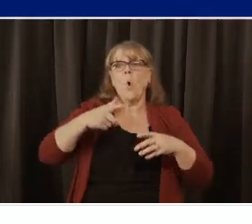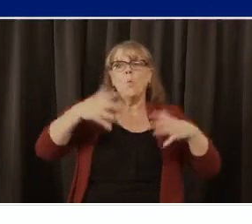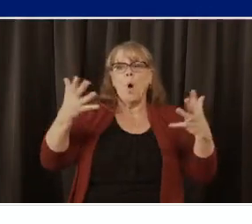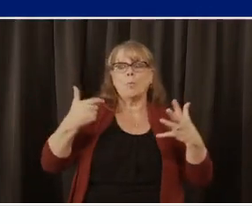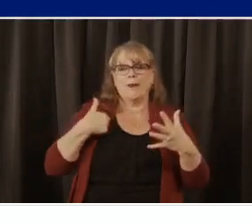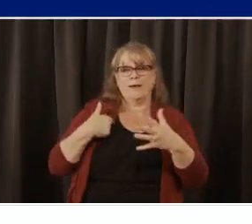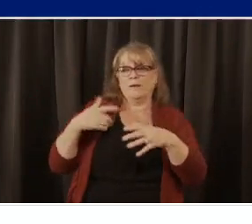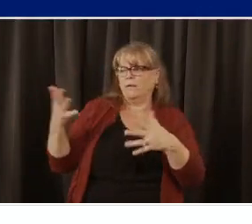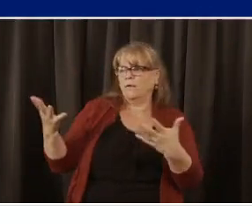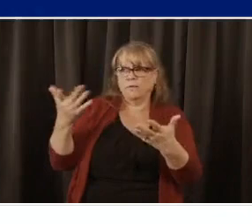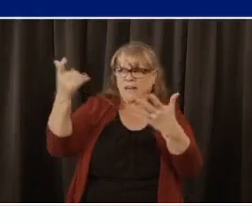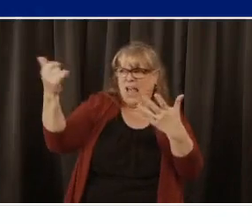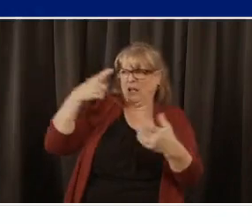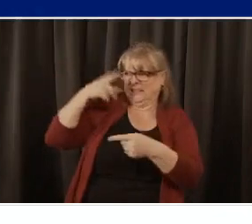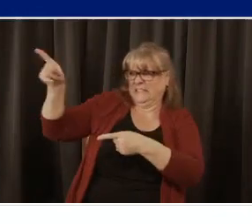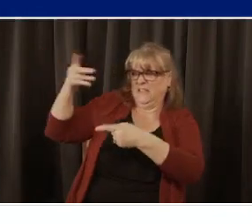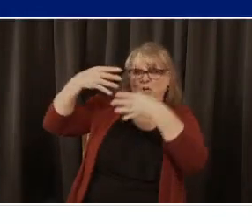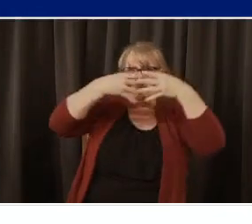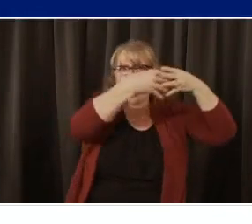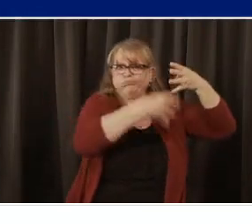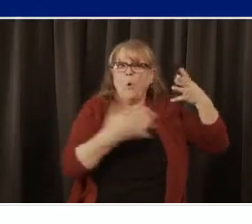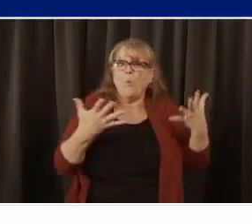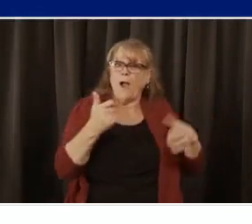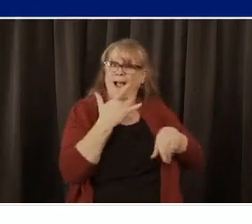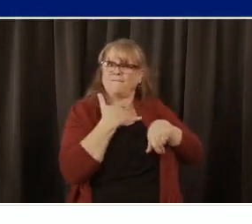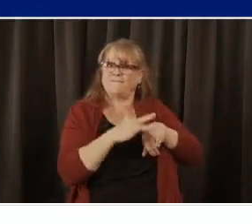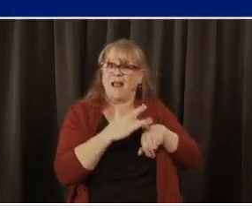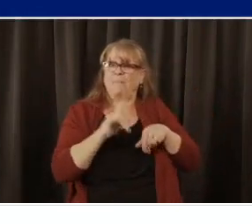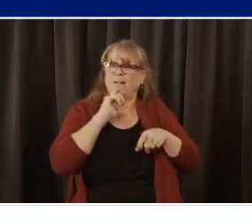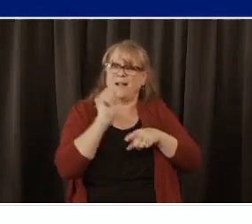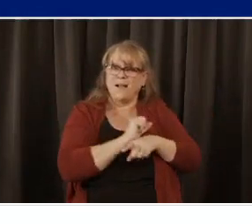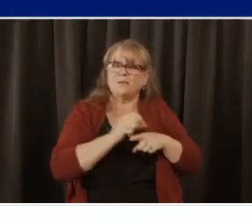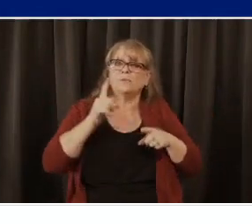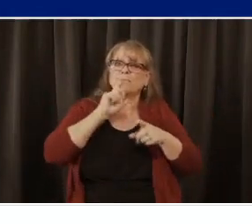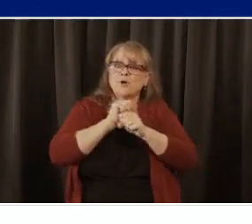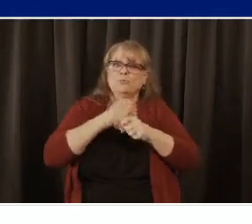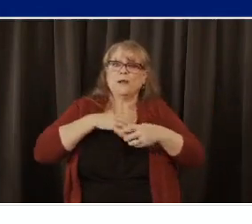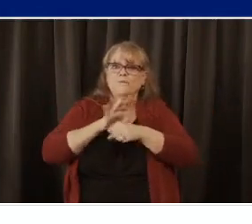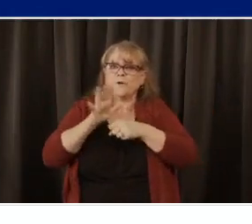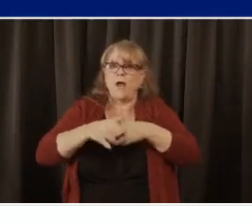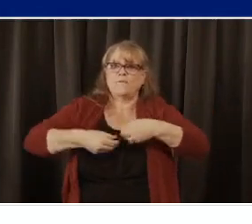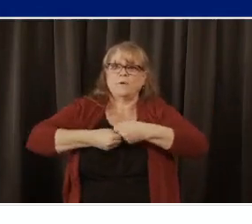are protected, as we continue to work through the next several weeks of this pandemic. And